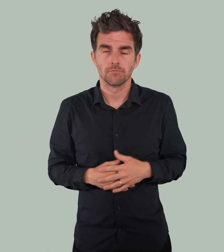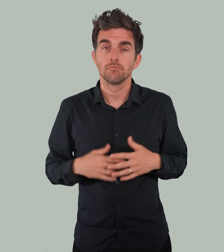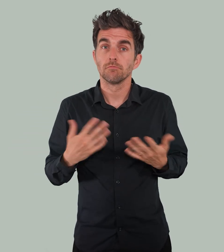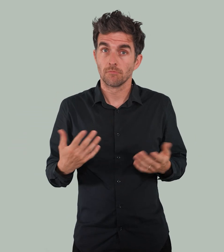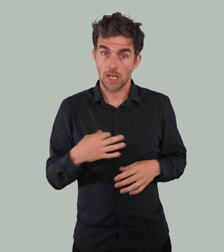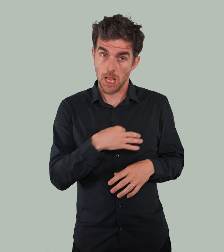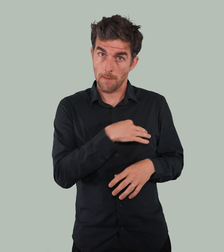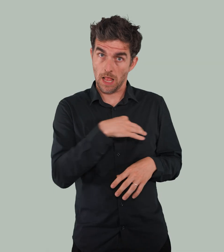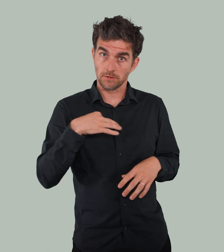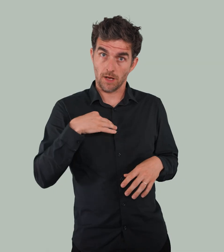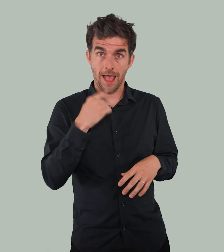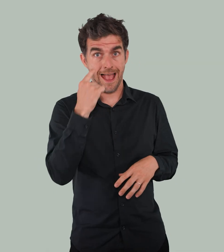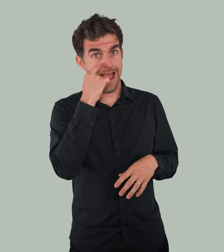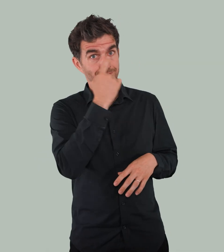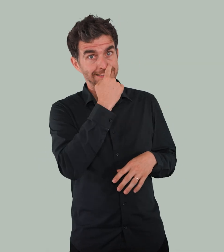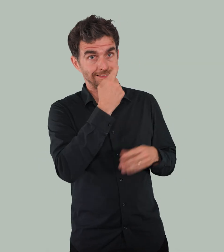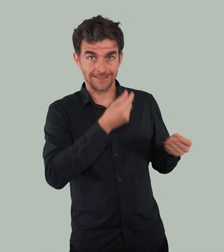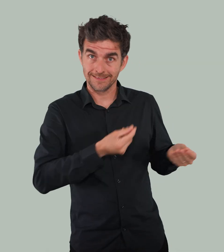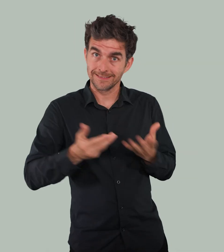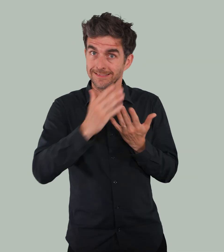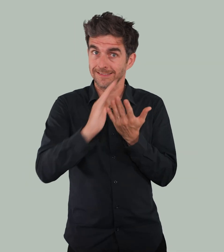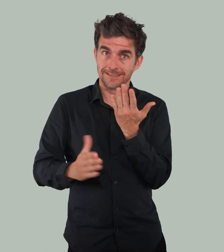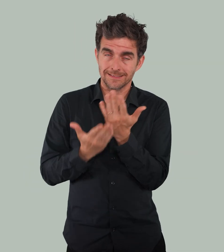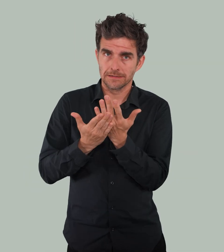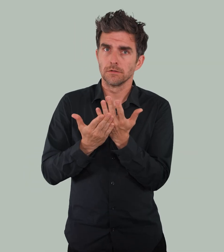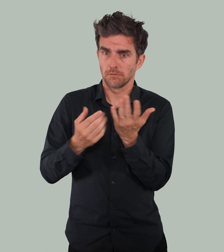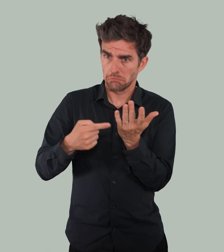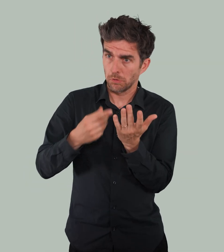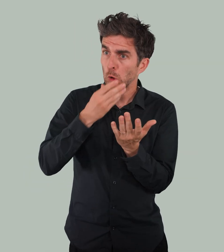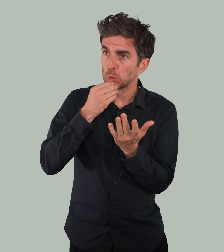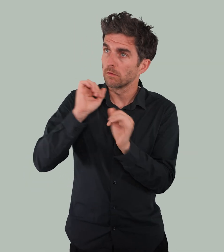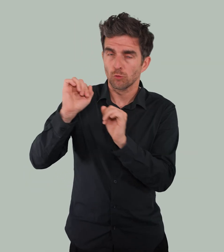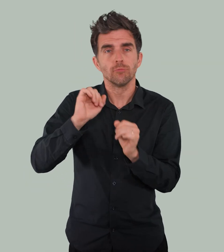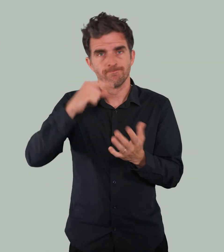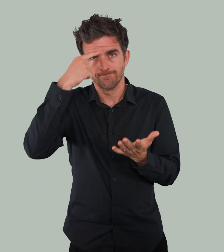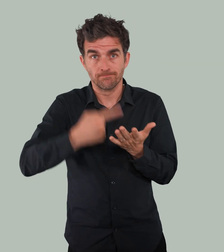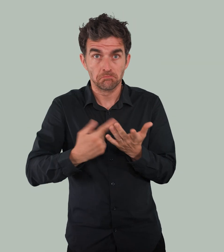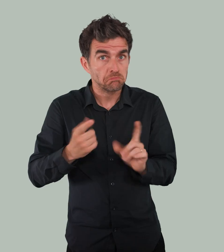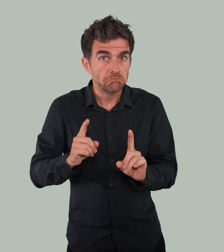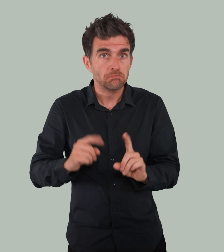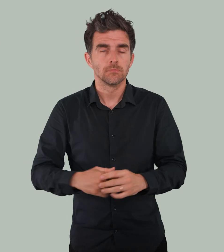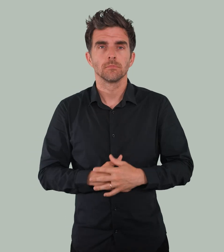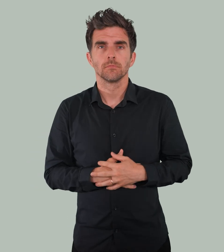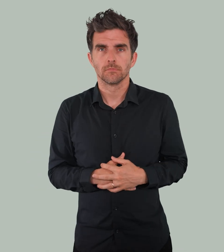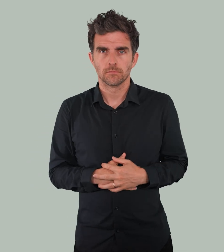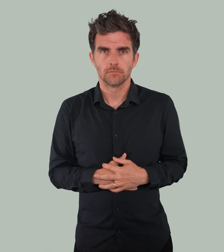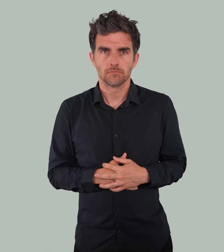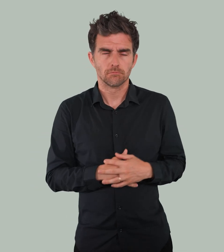How medical evidence is used in decisions